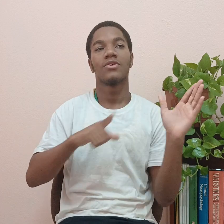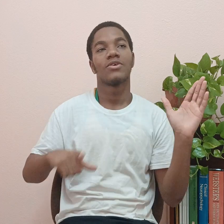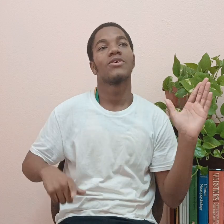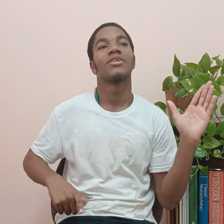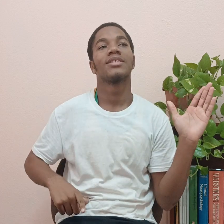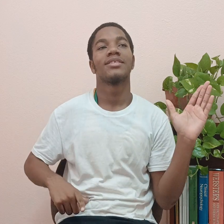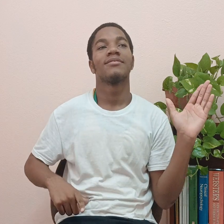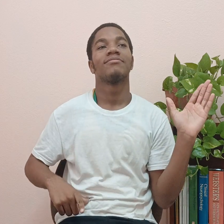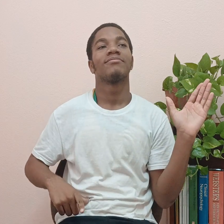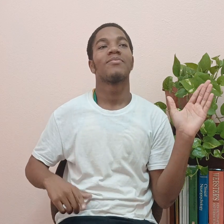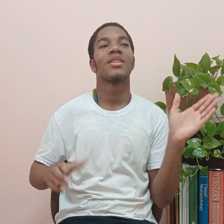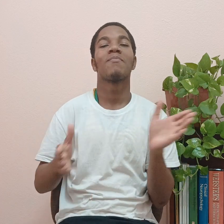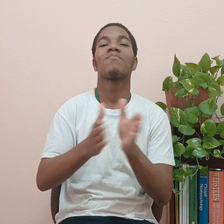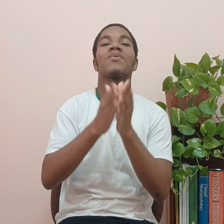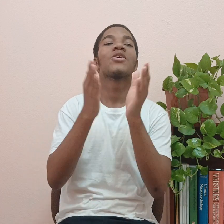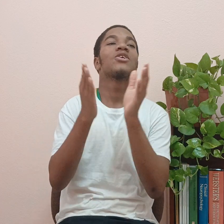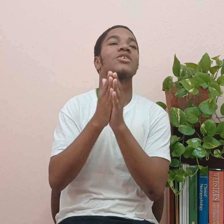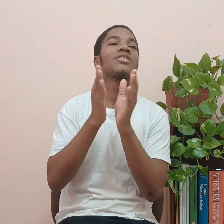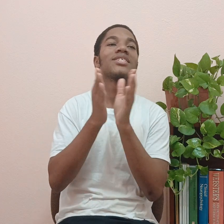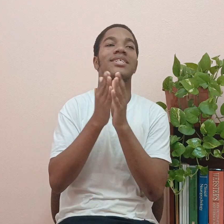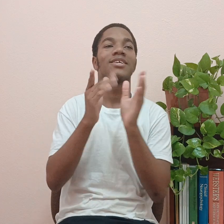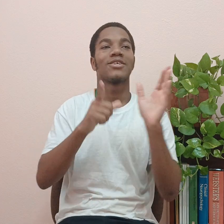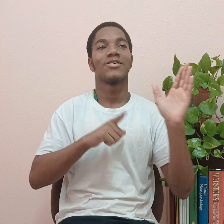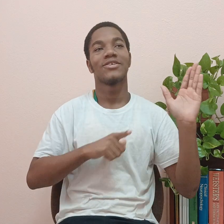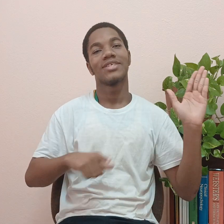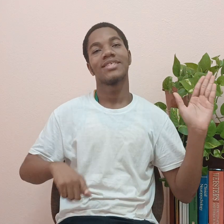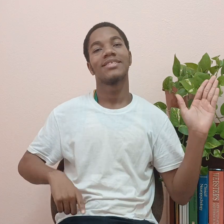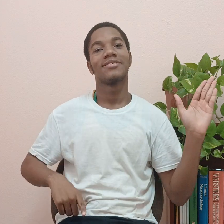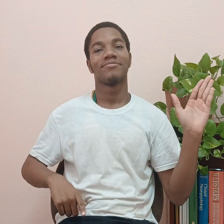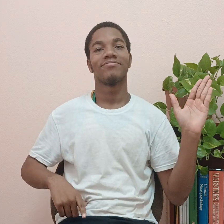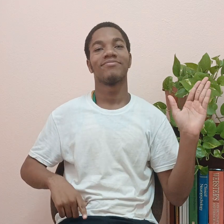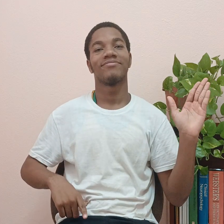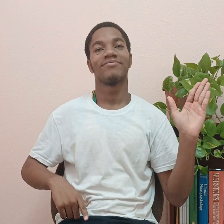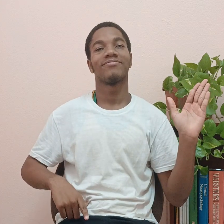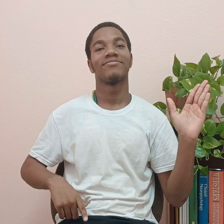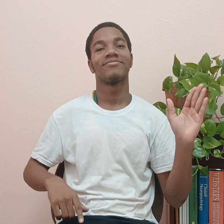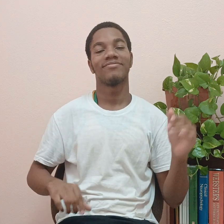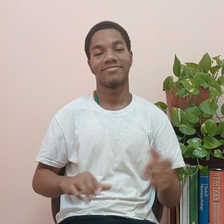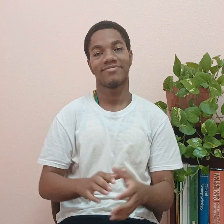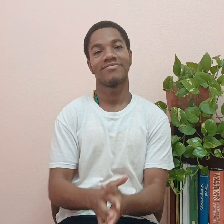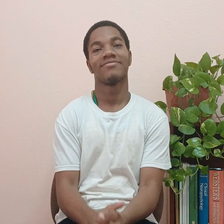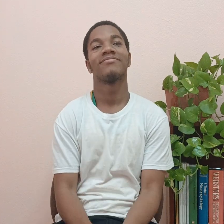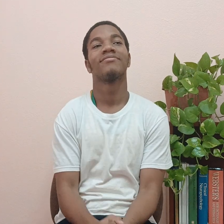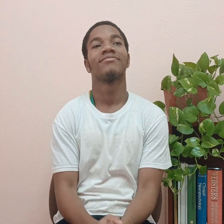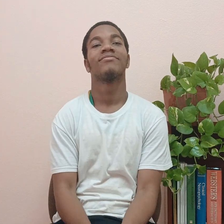Praise the LORD!